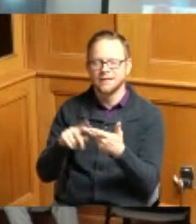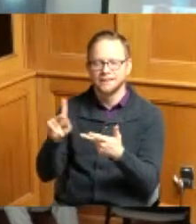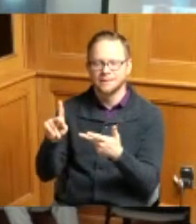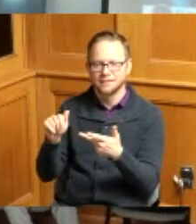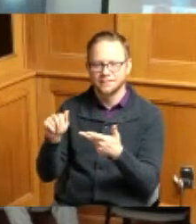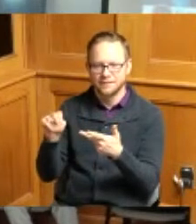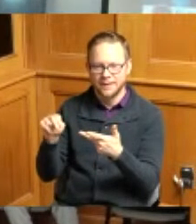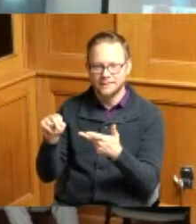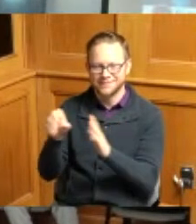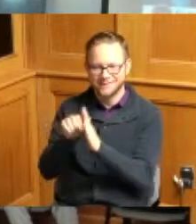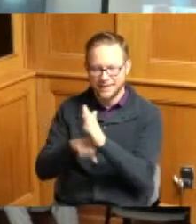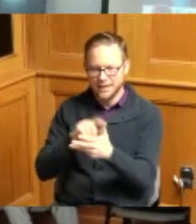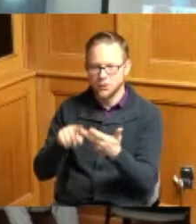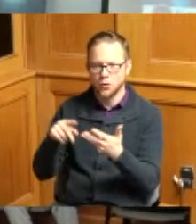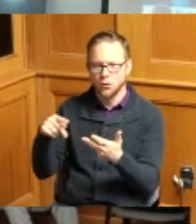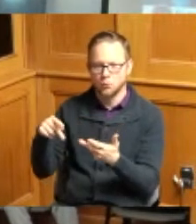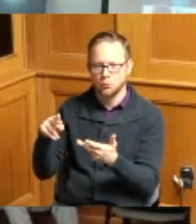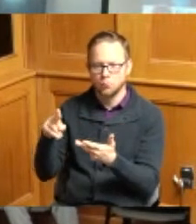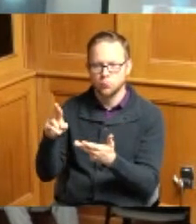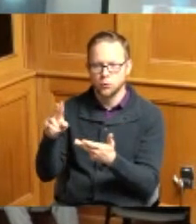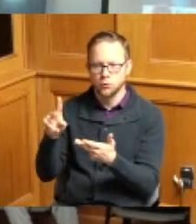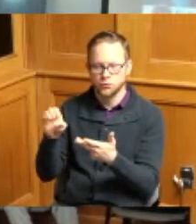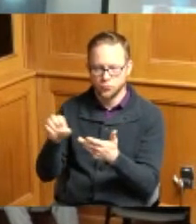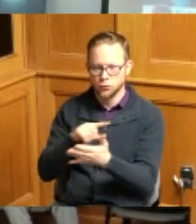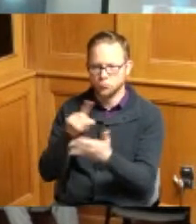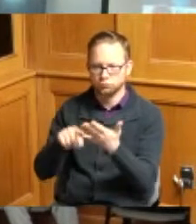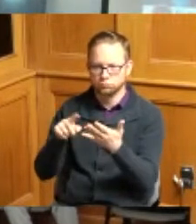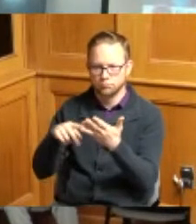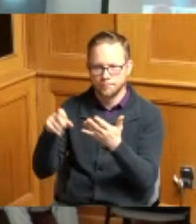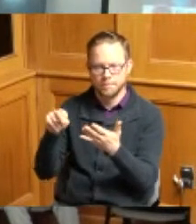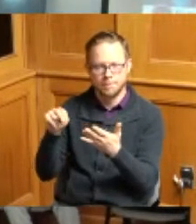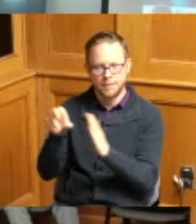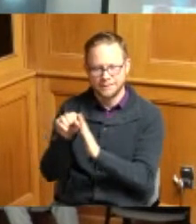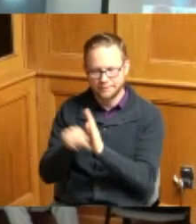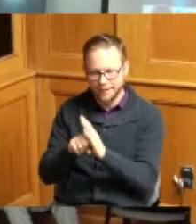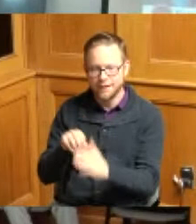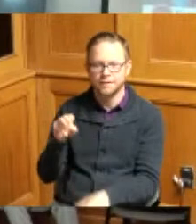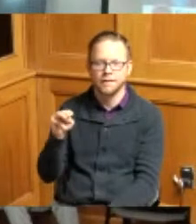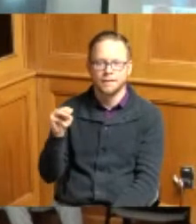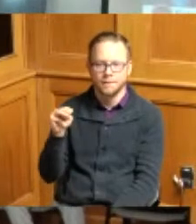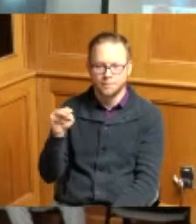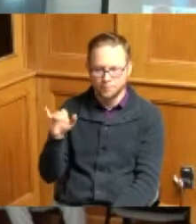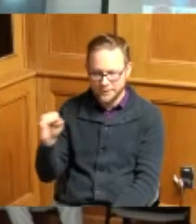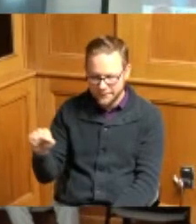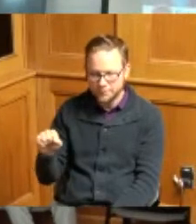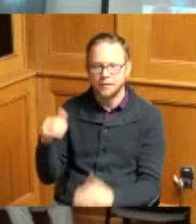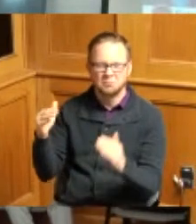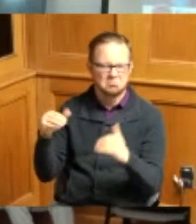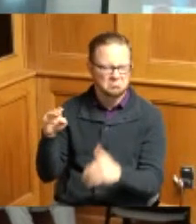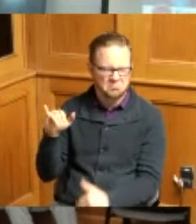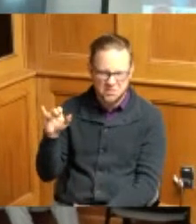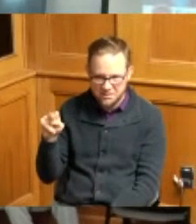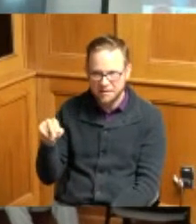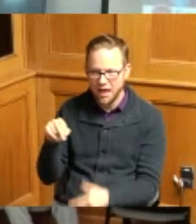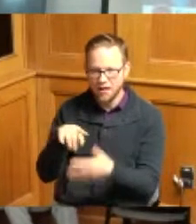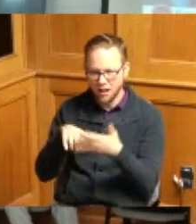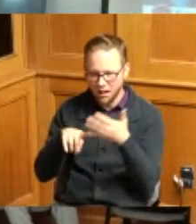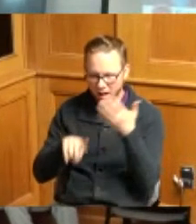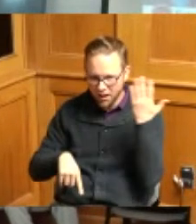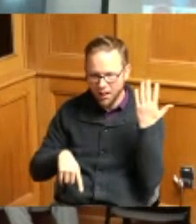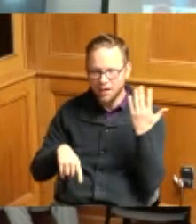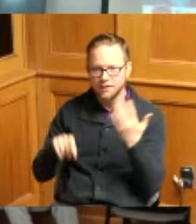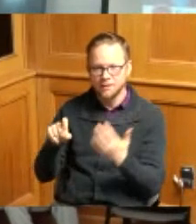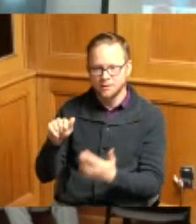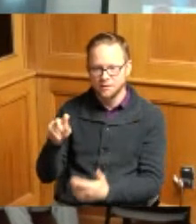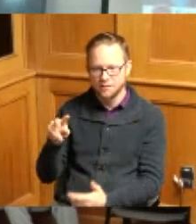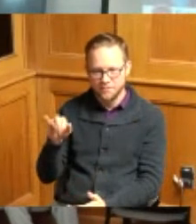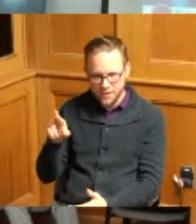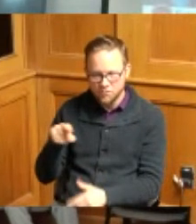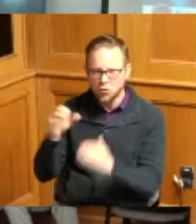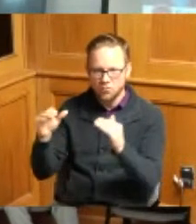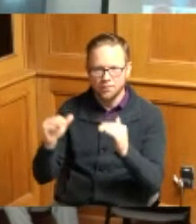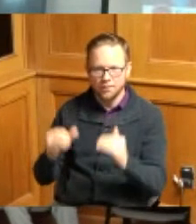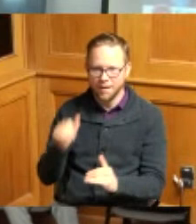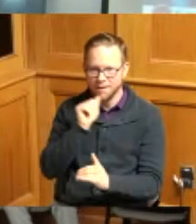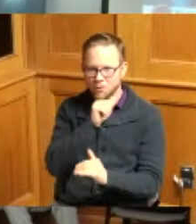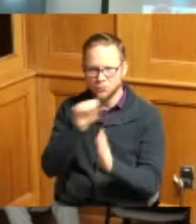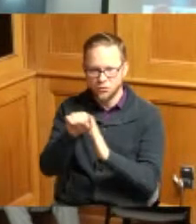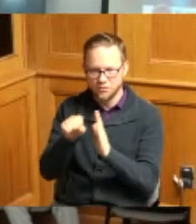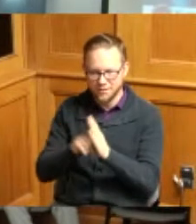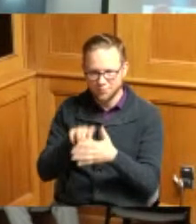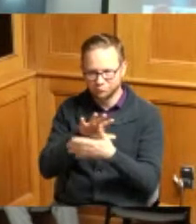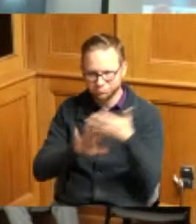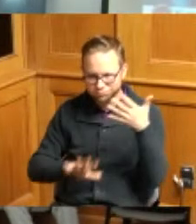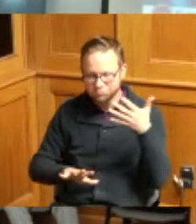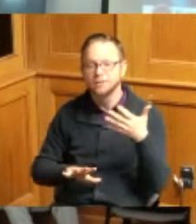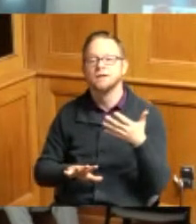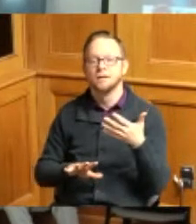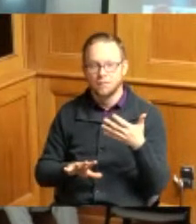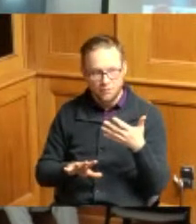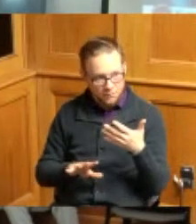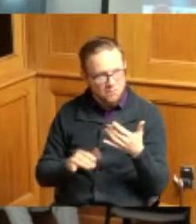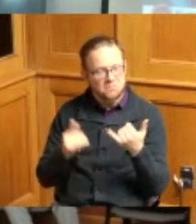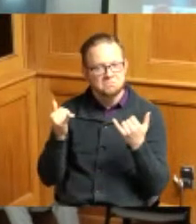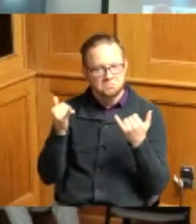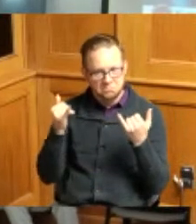Purdue Penn State Mississippi Cincinnati Xavier and Arizona State therefore now be a proclaim that